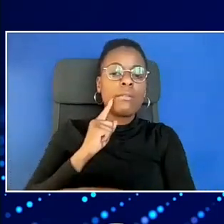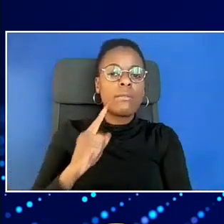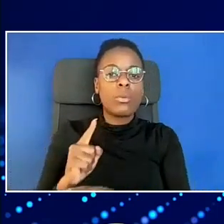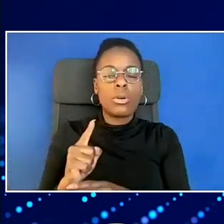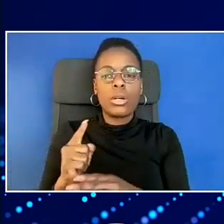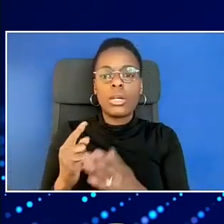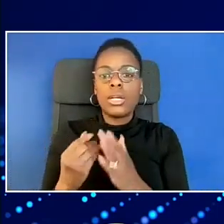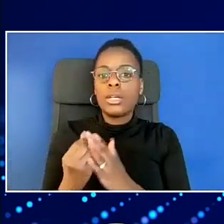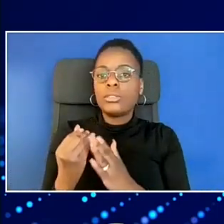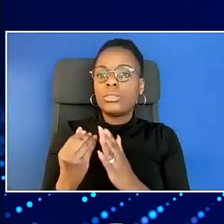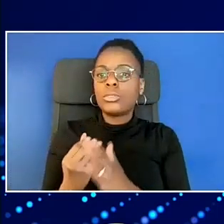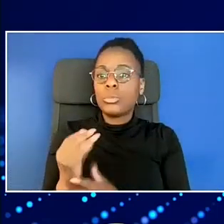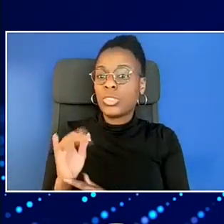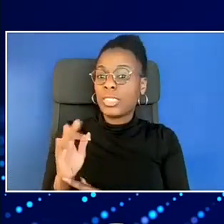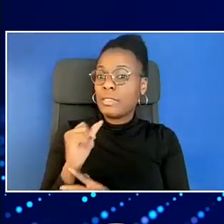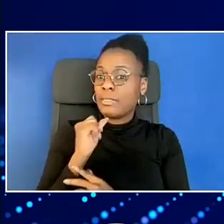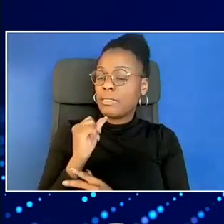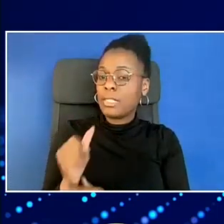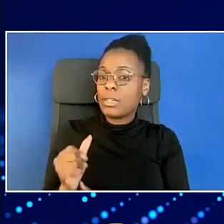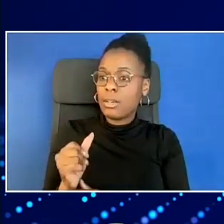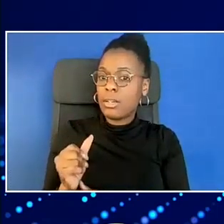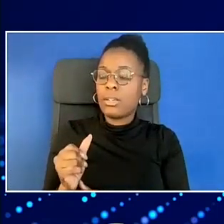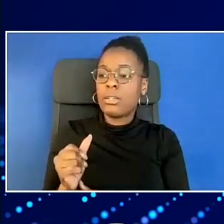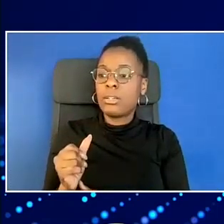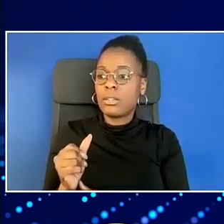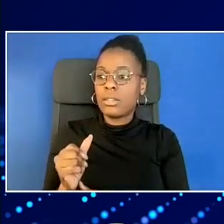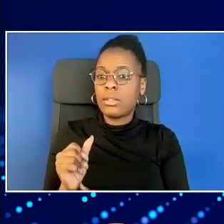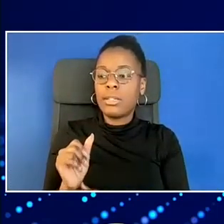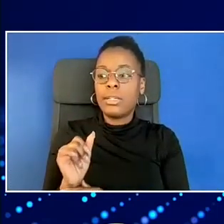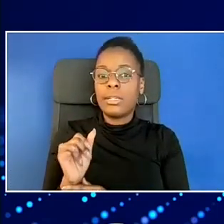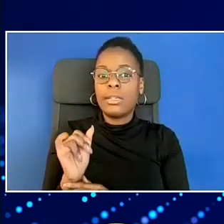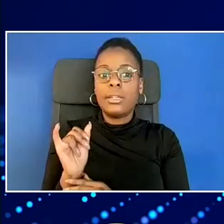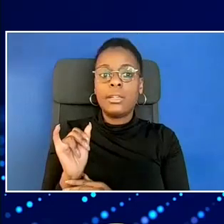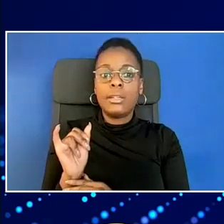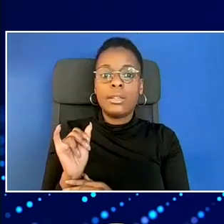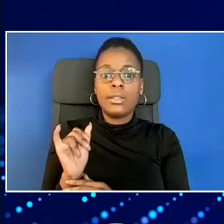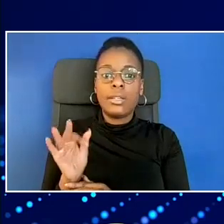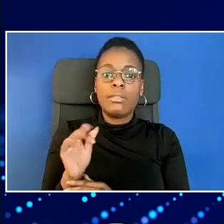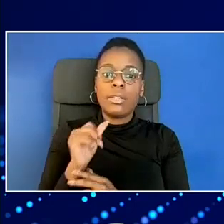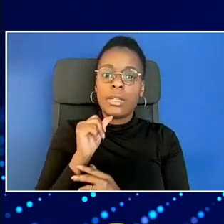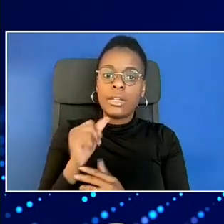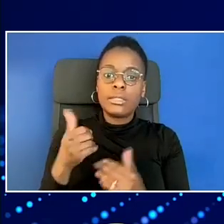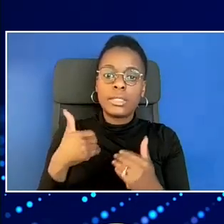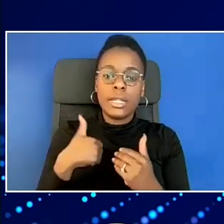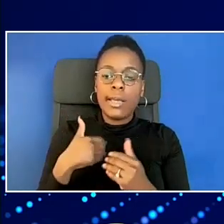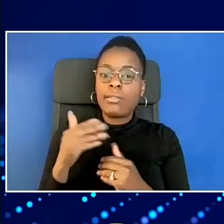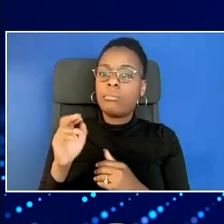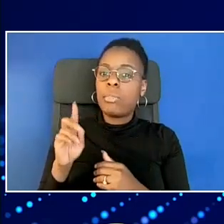If not, if it doesn't have bonds, tuition funds, or whatever consumer protections